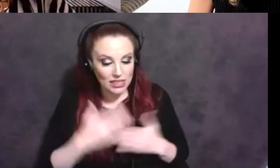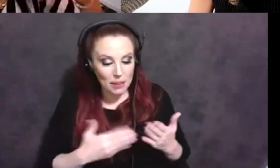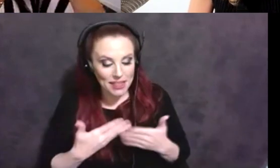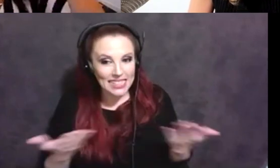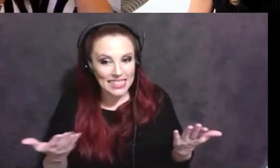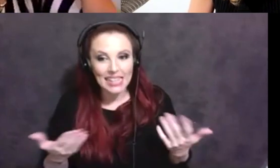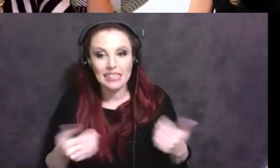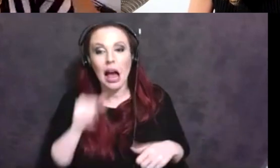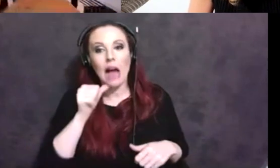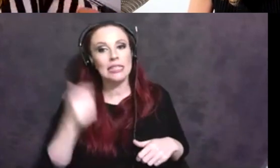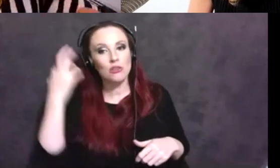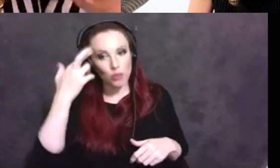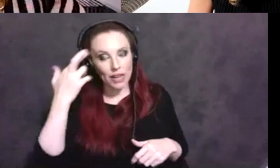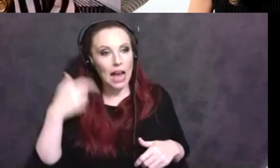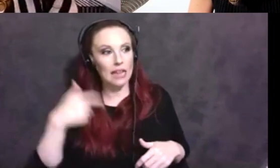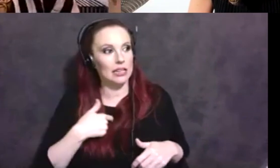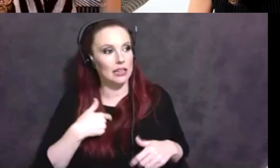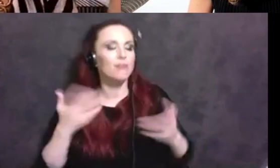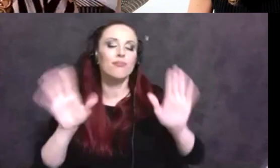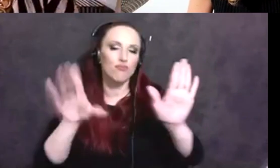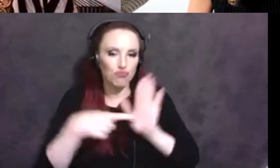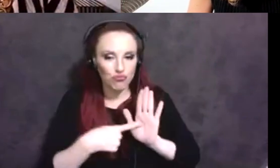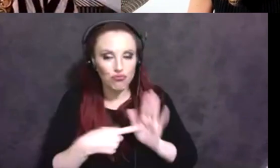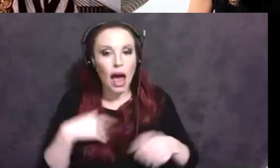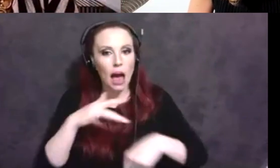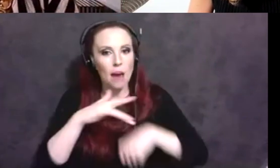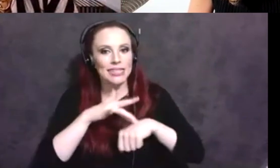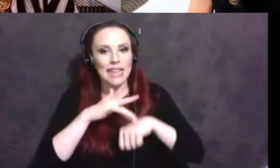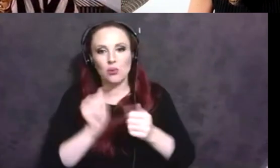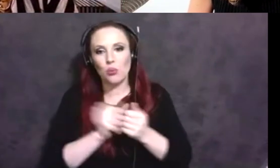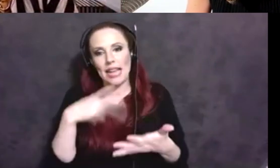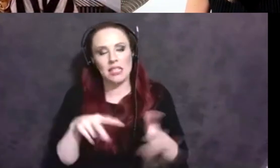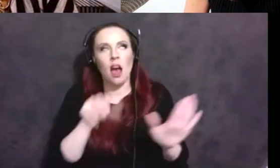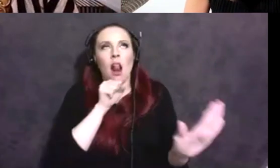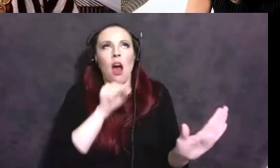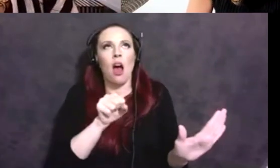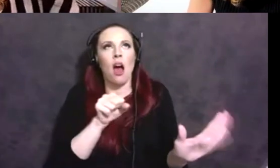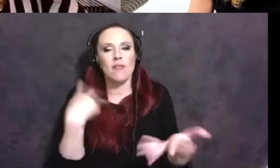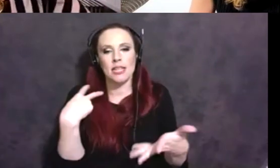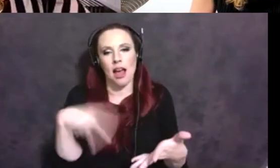Melinda and so many listening in today can relate to this but I didn't even know I was